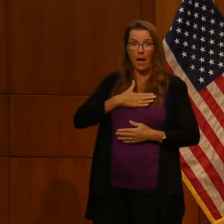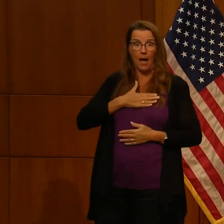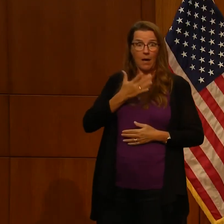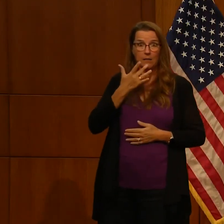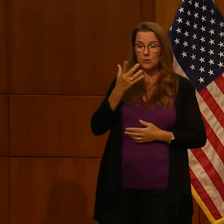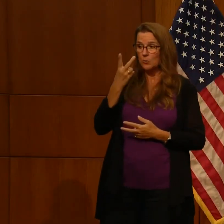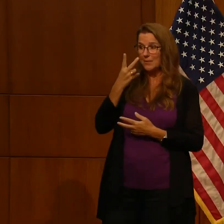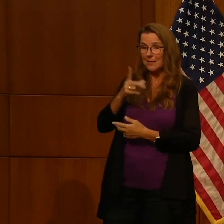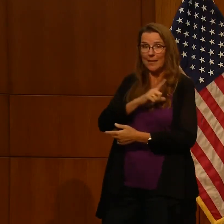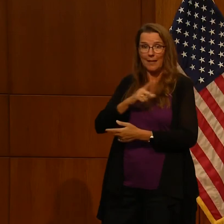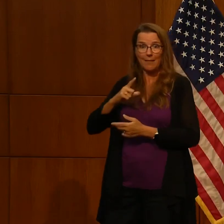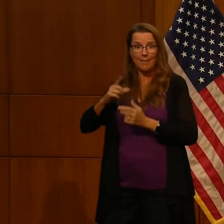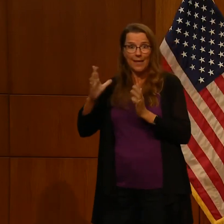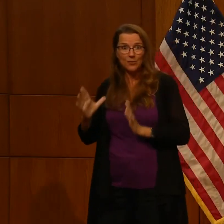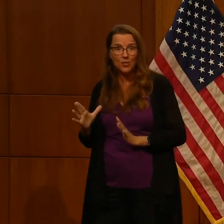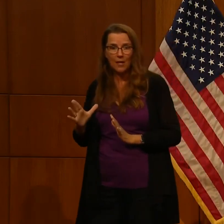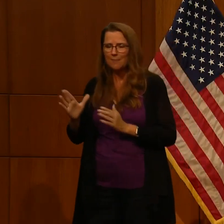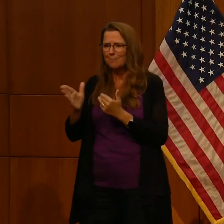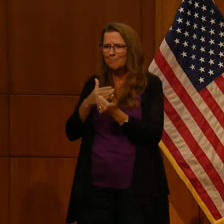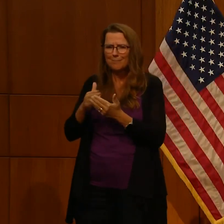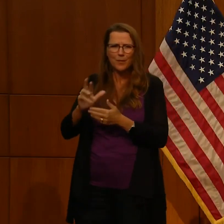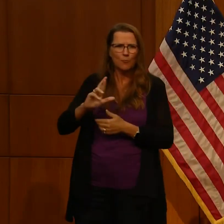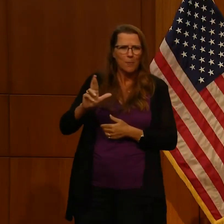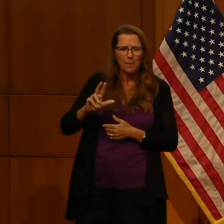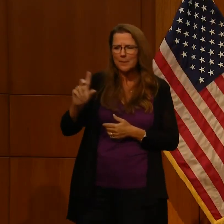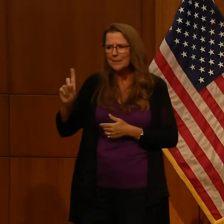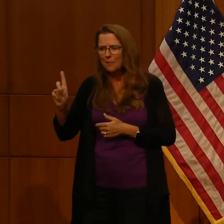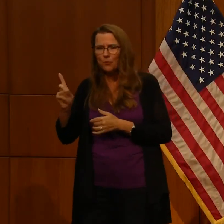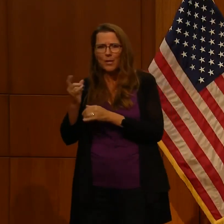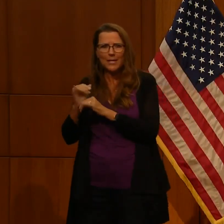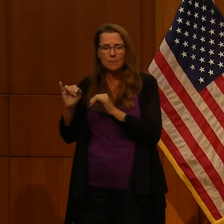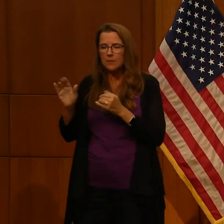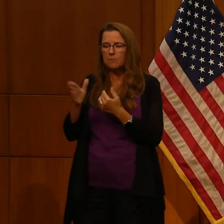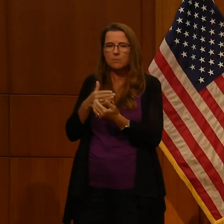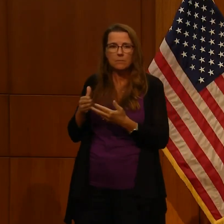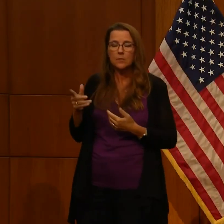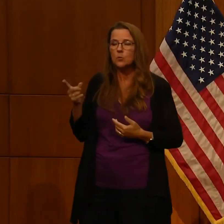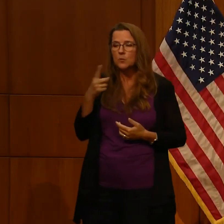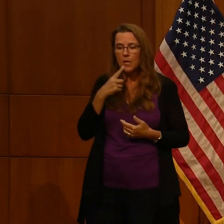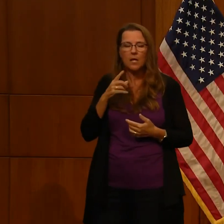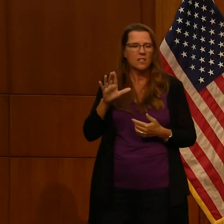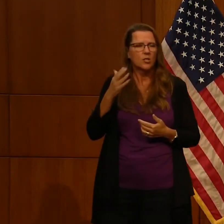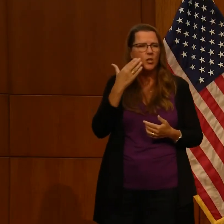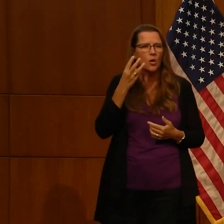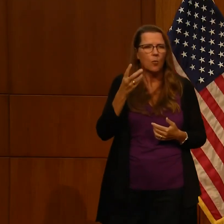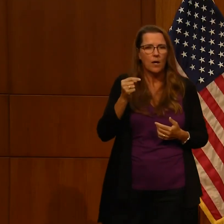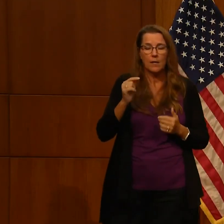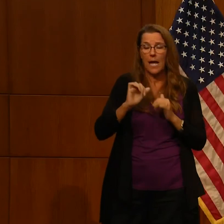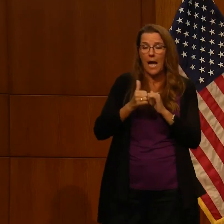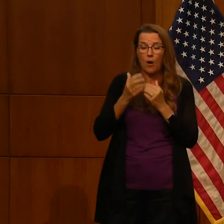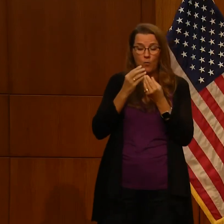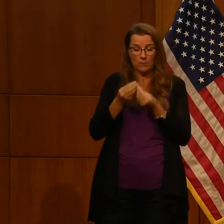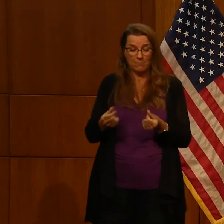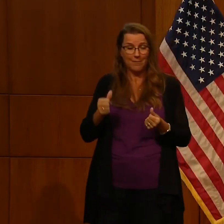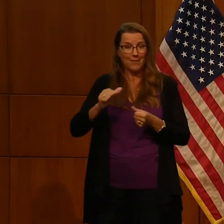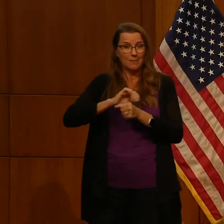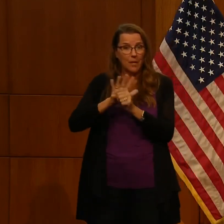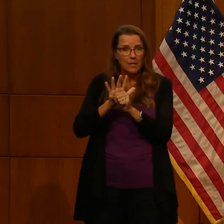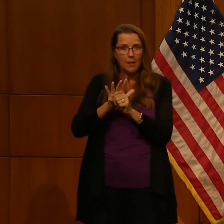VACCINATIONS. I'D LIKE TO SEE OUR LEGISLATORS, FOR EXAMPLE. REPUBLICANS DEMOCRATS,